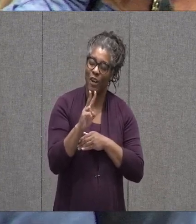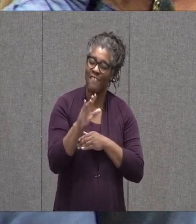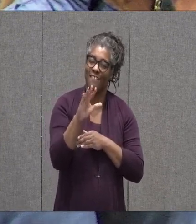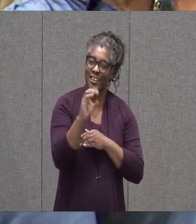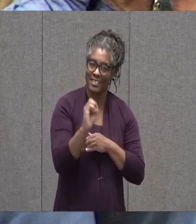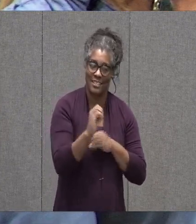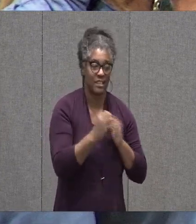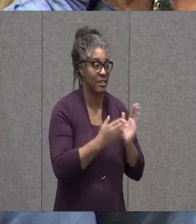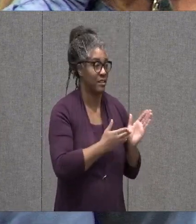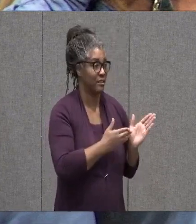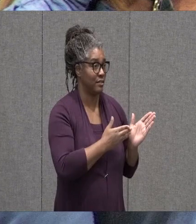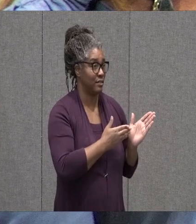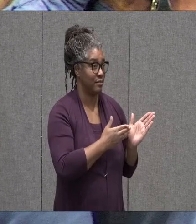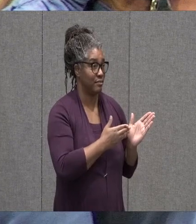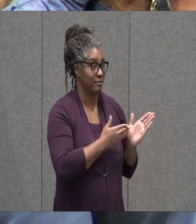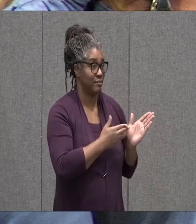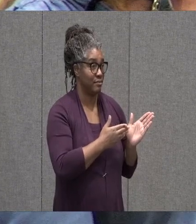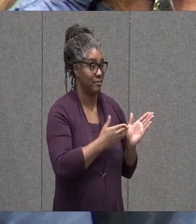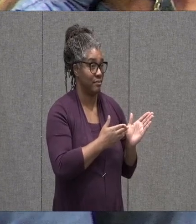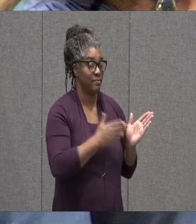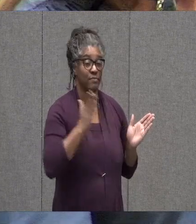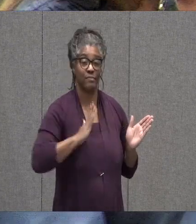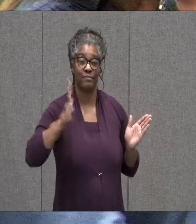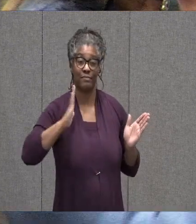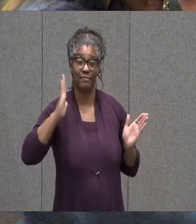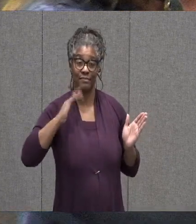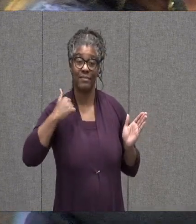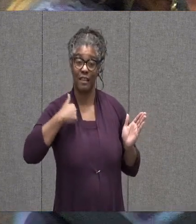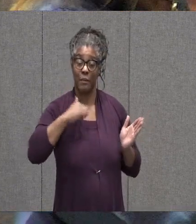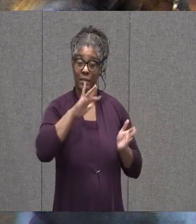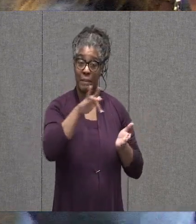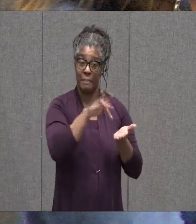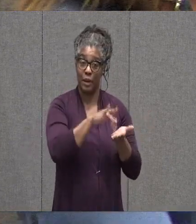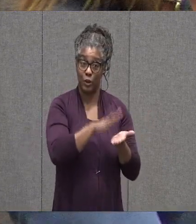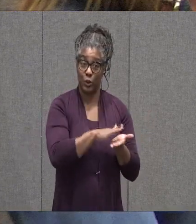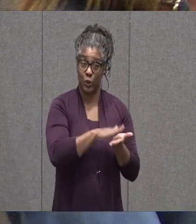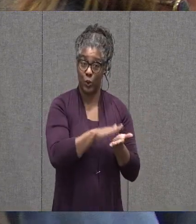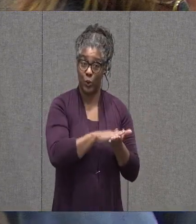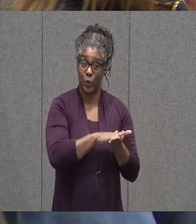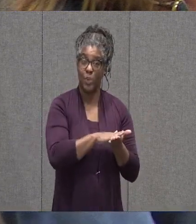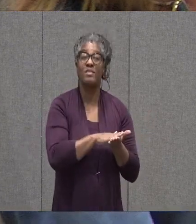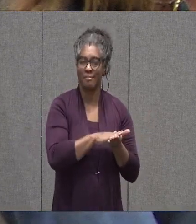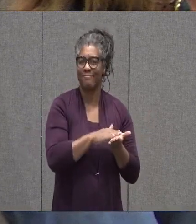that's the way I made my money was babysitting. So, that's a great way to make some money.